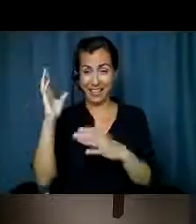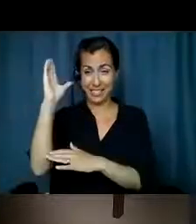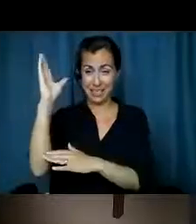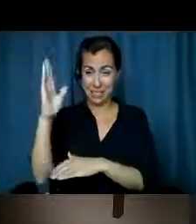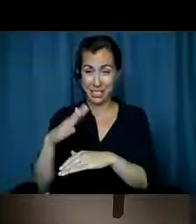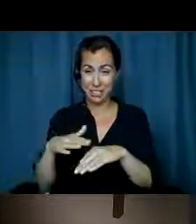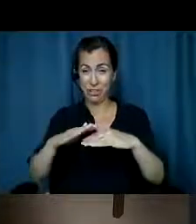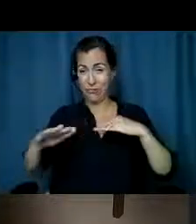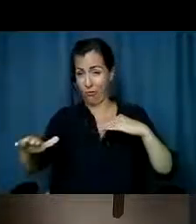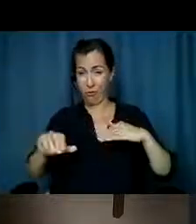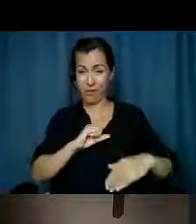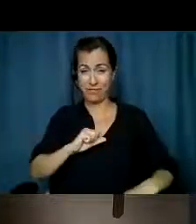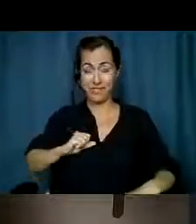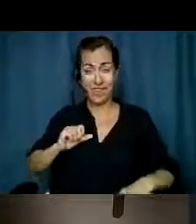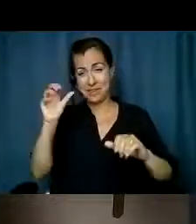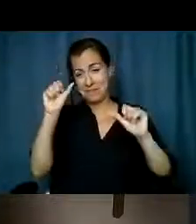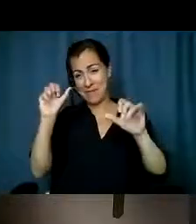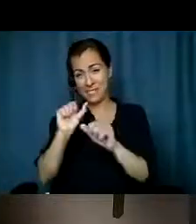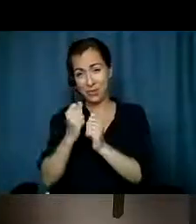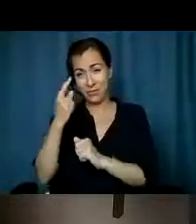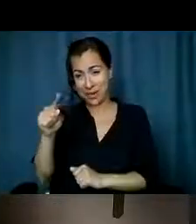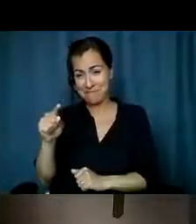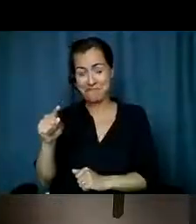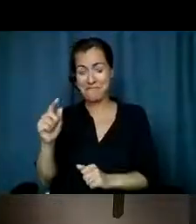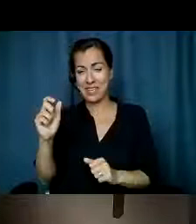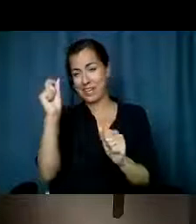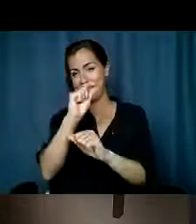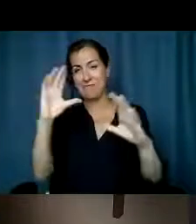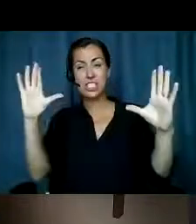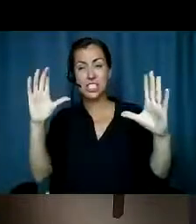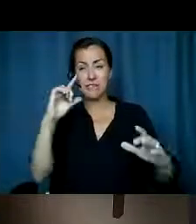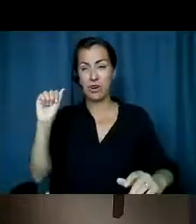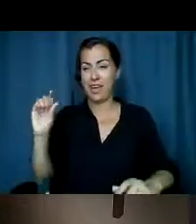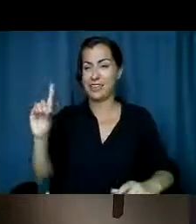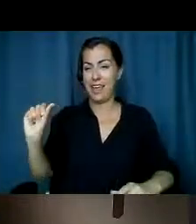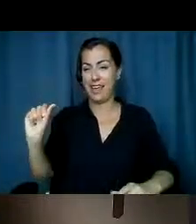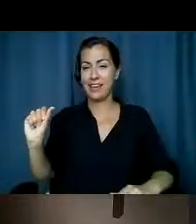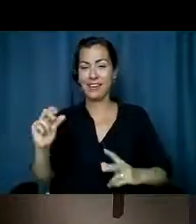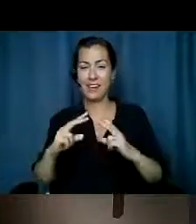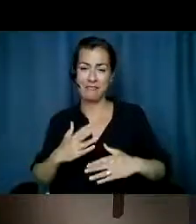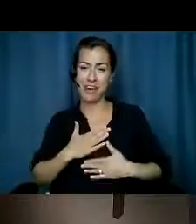a statewide coalition.